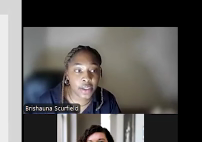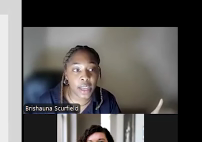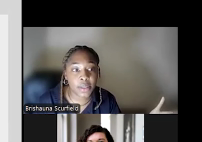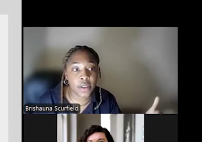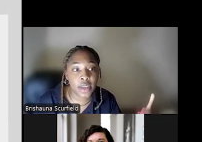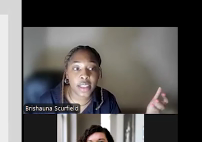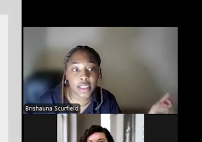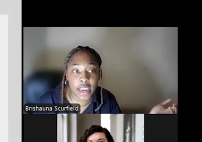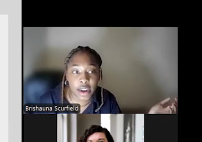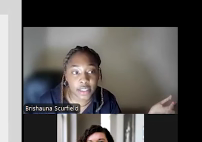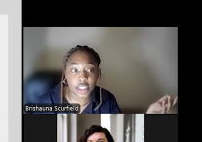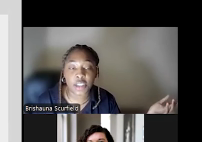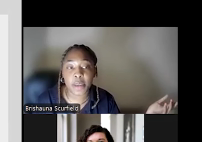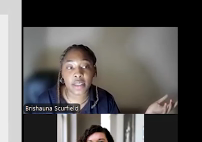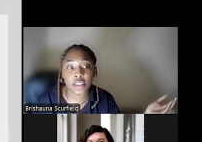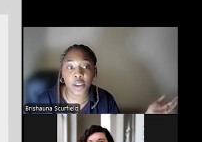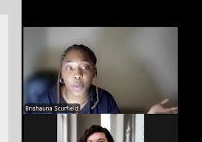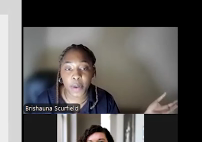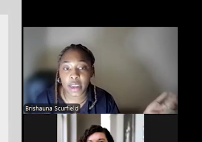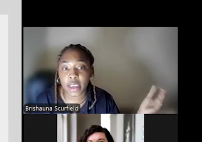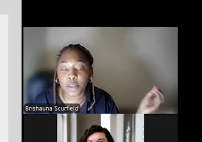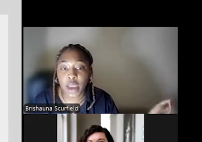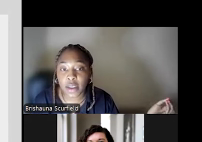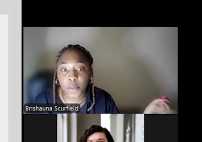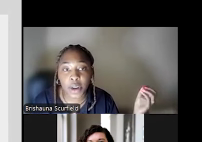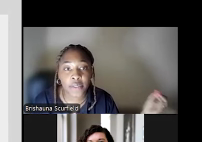there's absolutely nothing there. It just tells me this is a great way to keep track of whatever